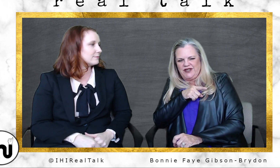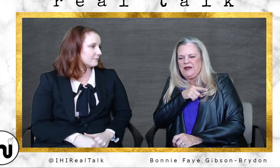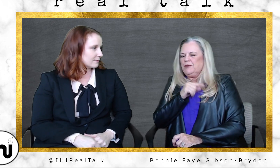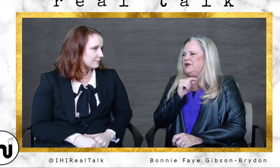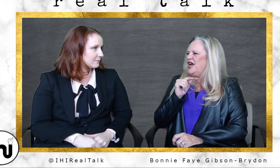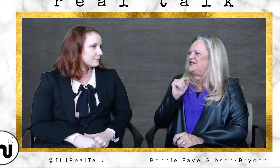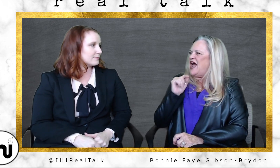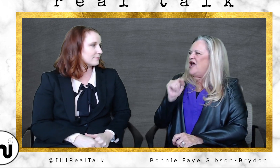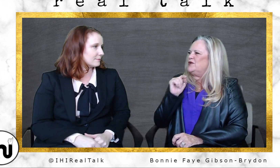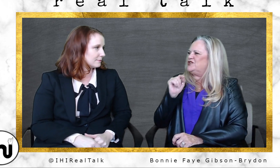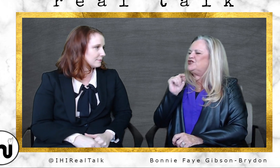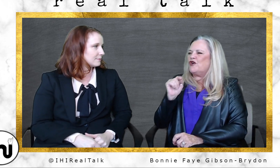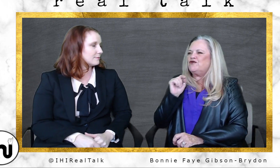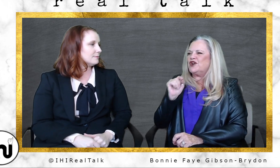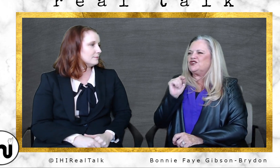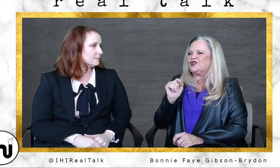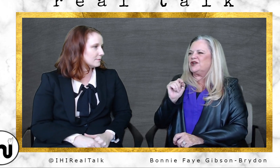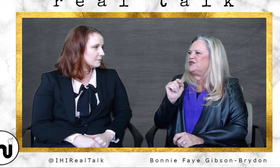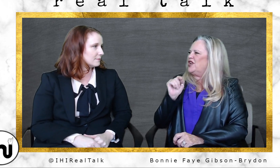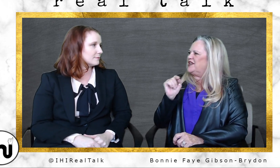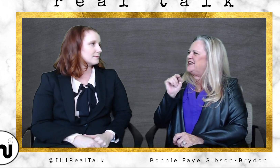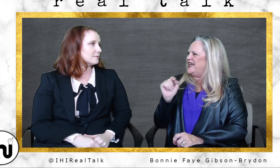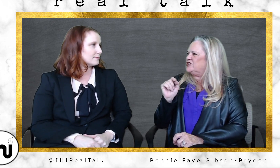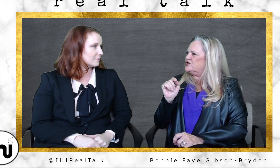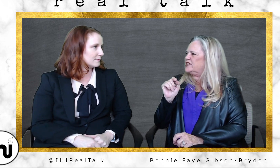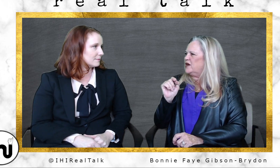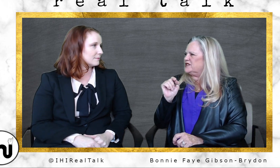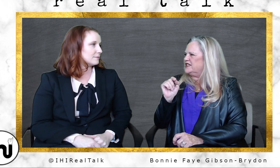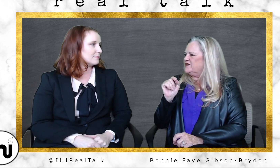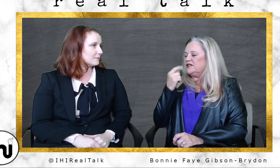because I was so frustrated with a lot of the answers that I was given.